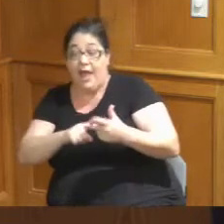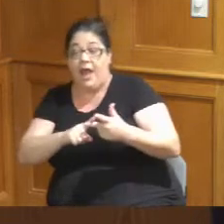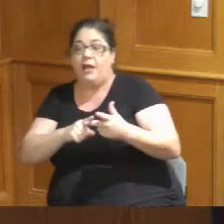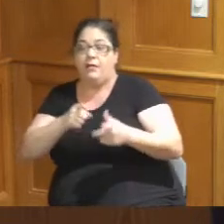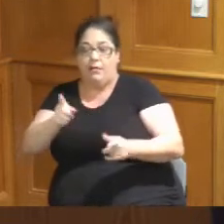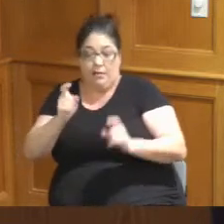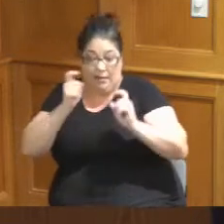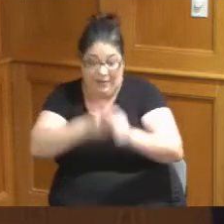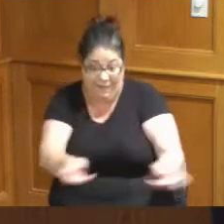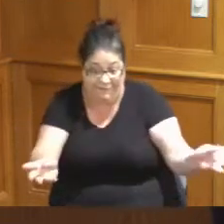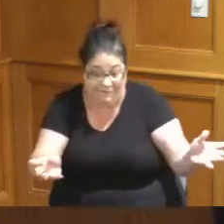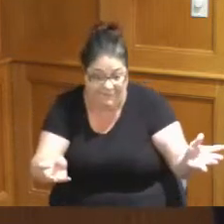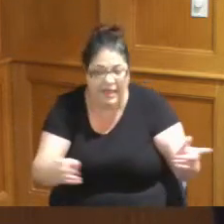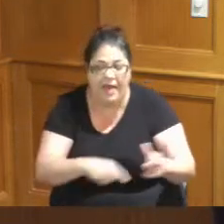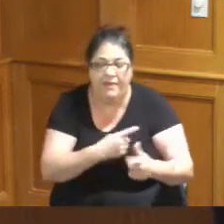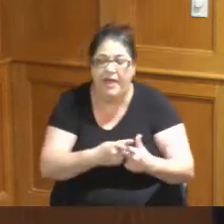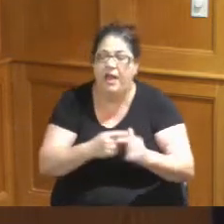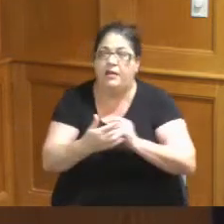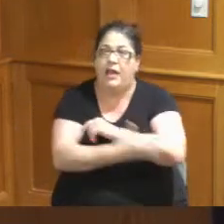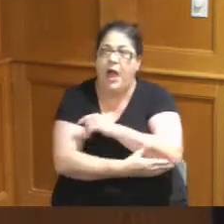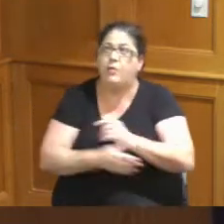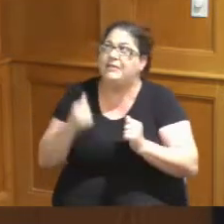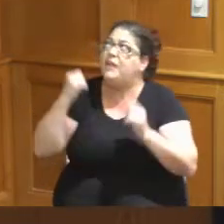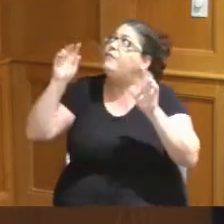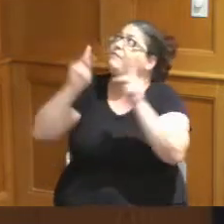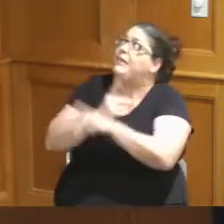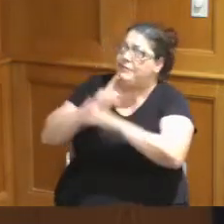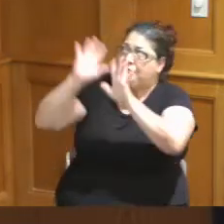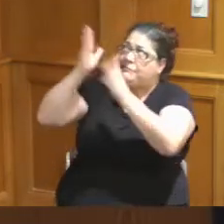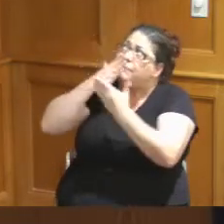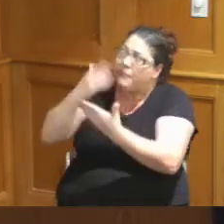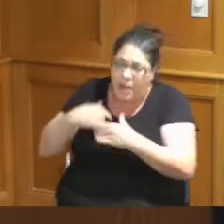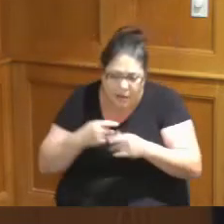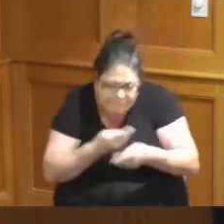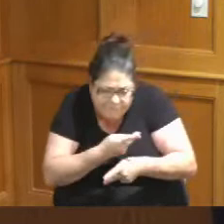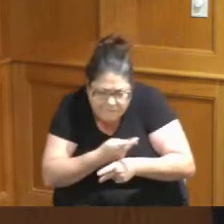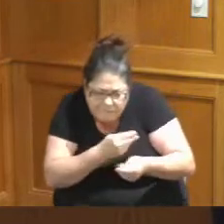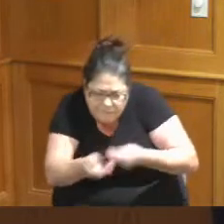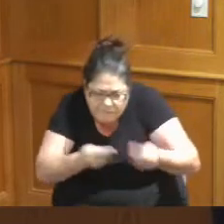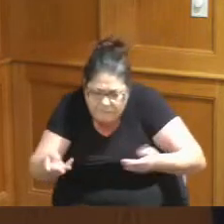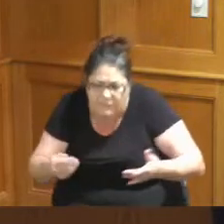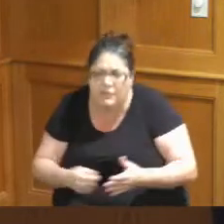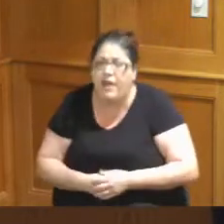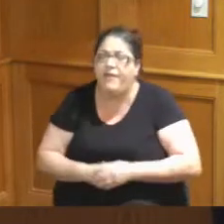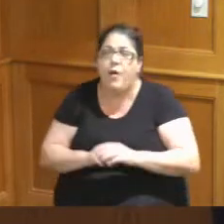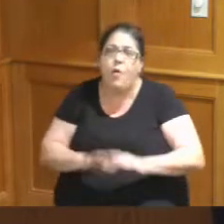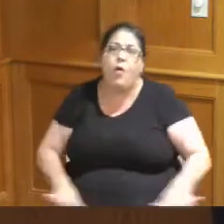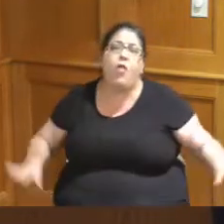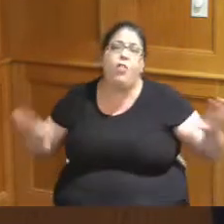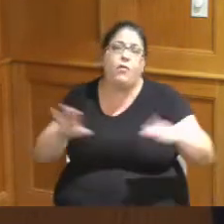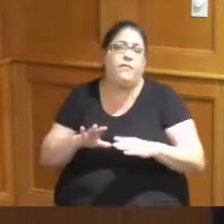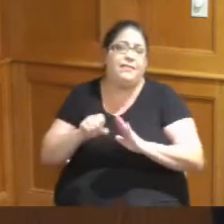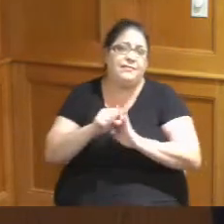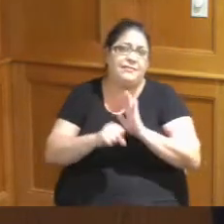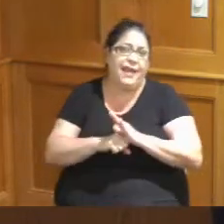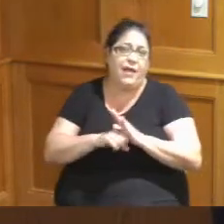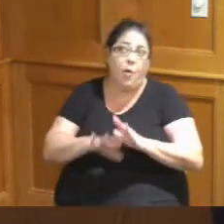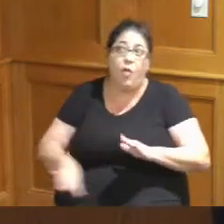as was indicated earlier throughout the country and throughout our city and our state last week